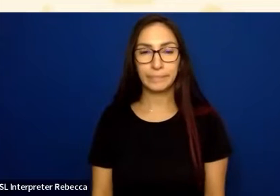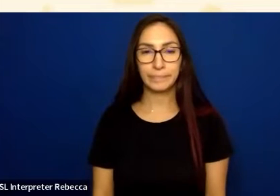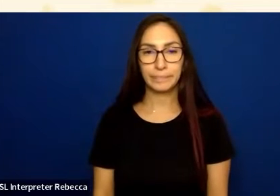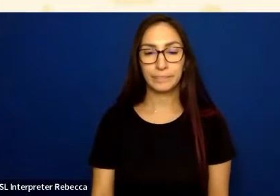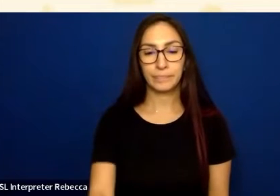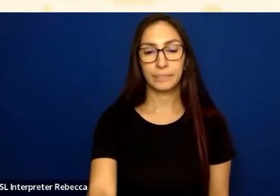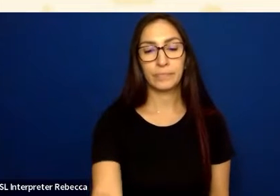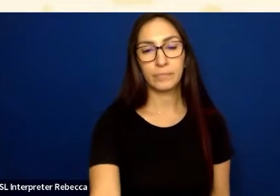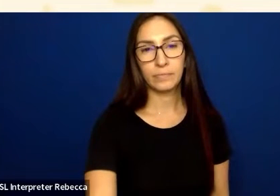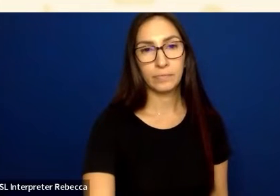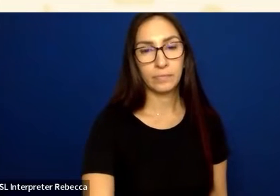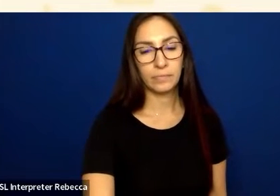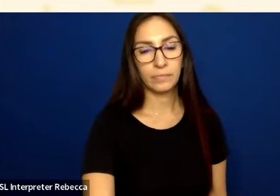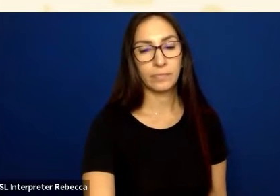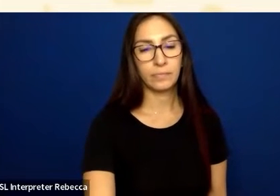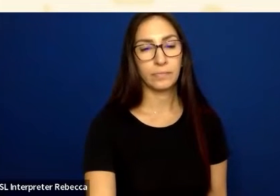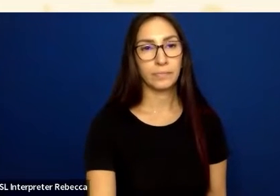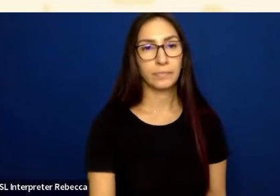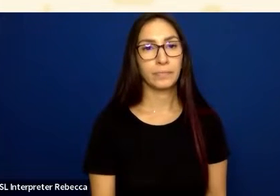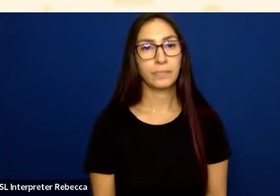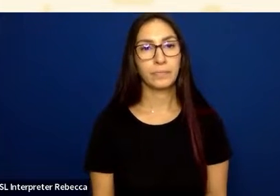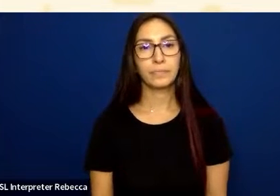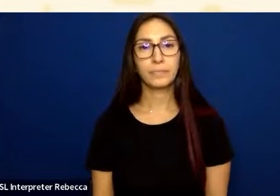The mantra to success for implementing keyboard access